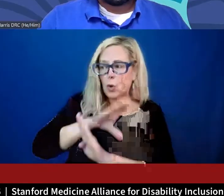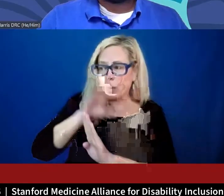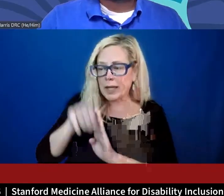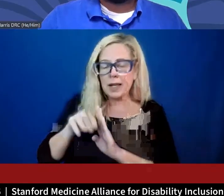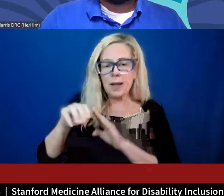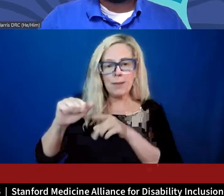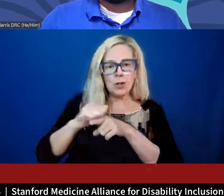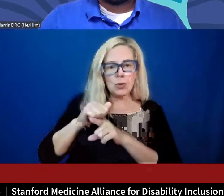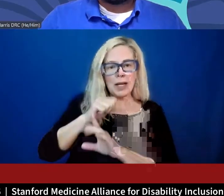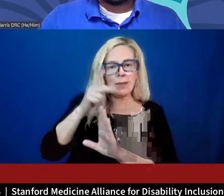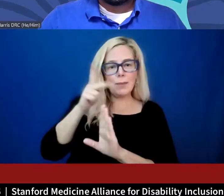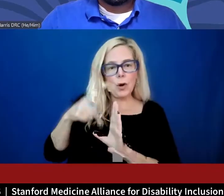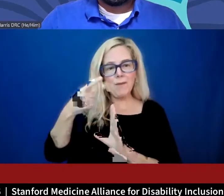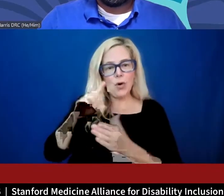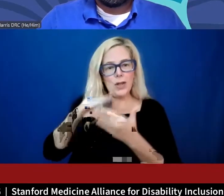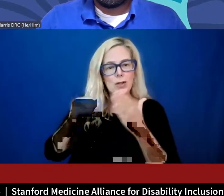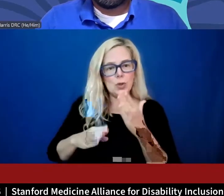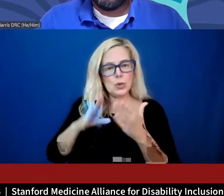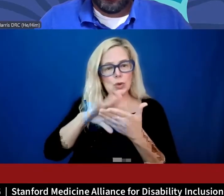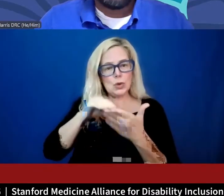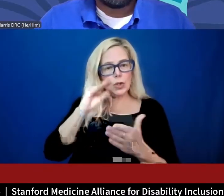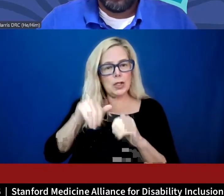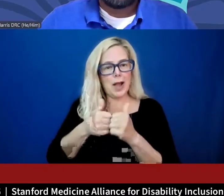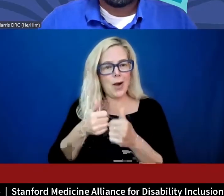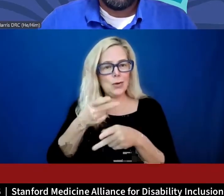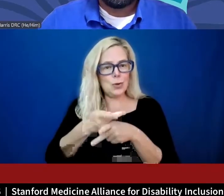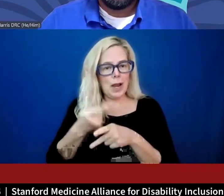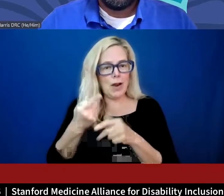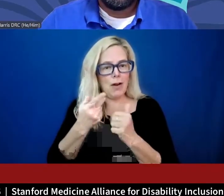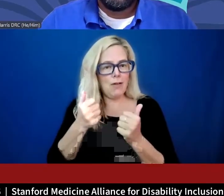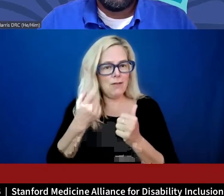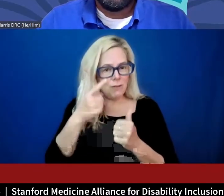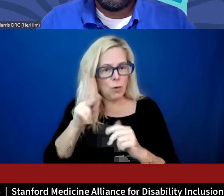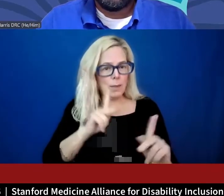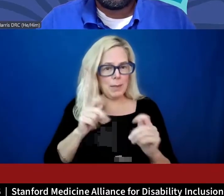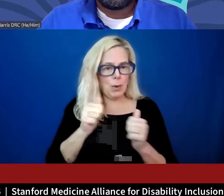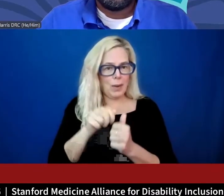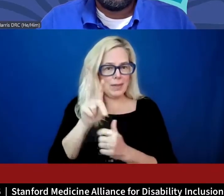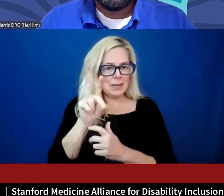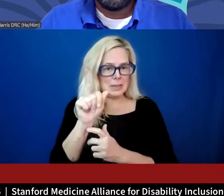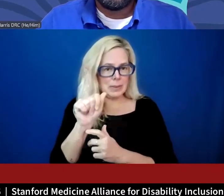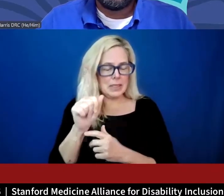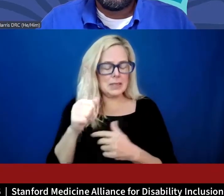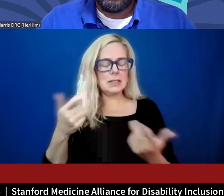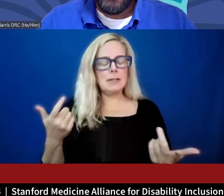to learn how to care for people with disabilities. Uh, likewise, um, the heads of residency programs,